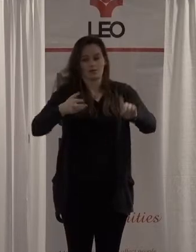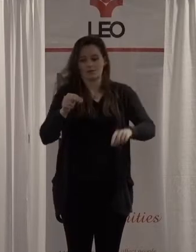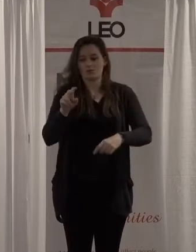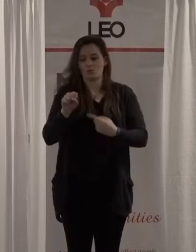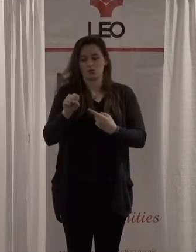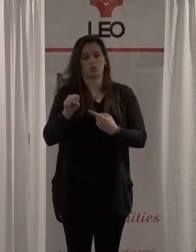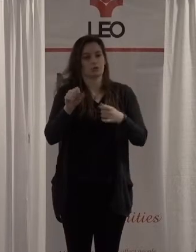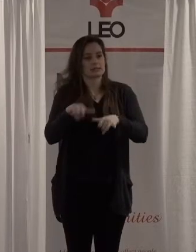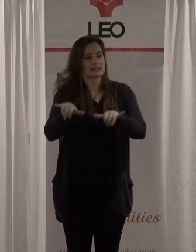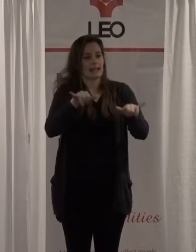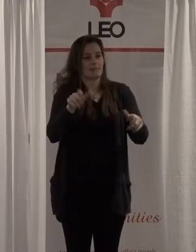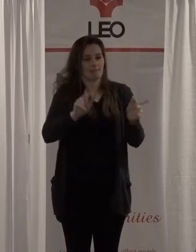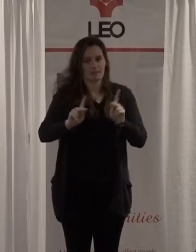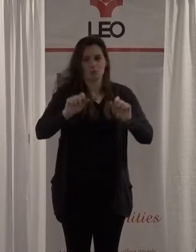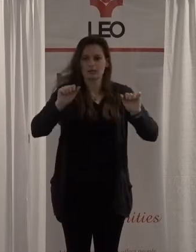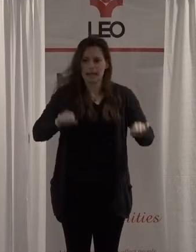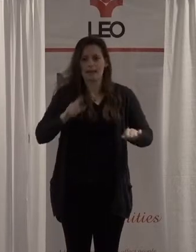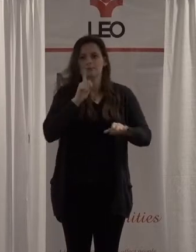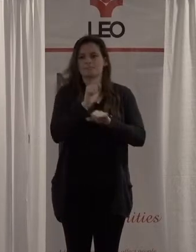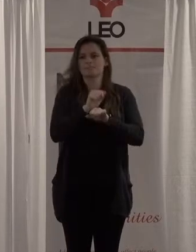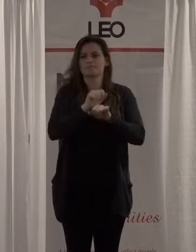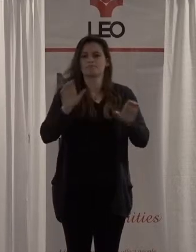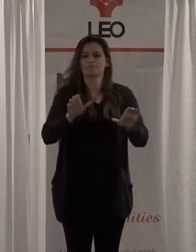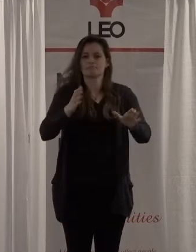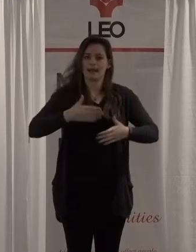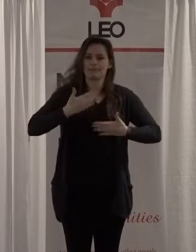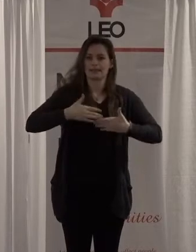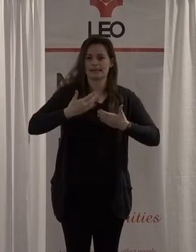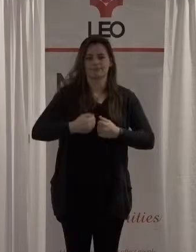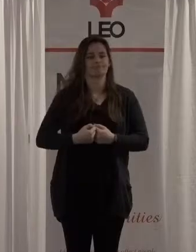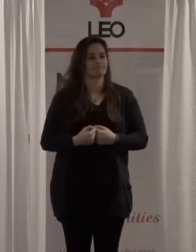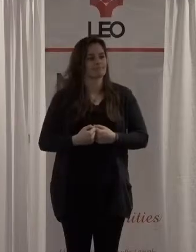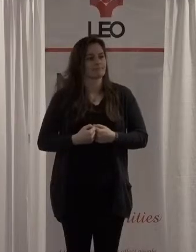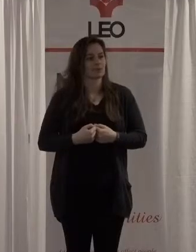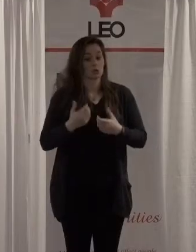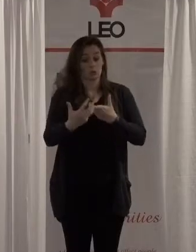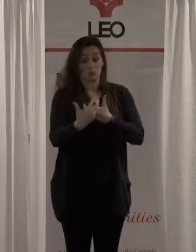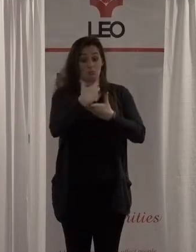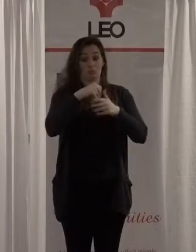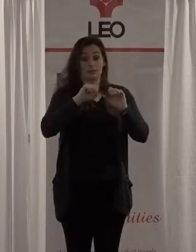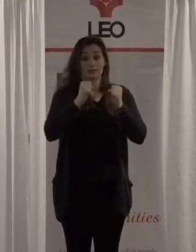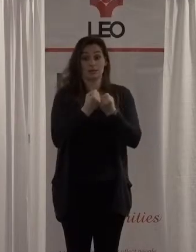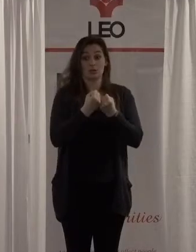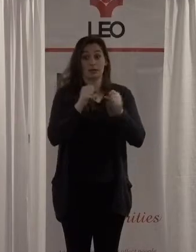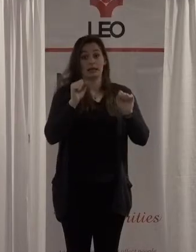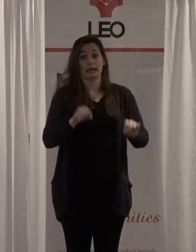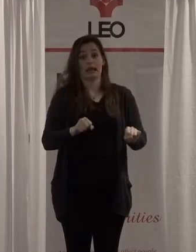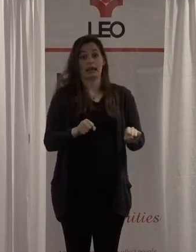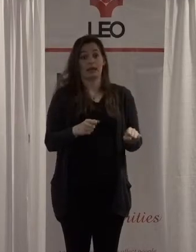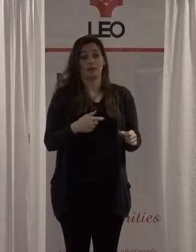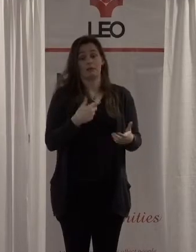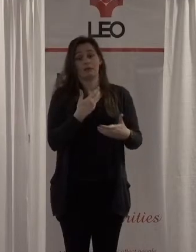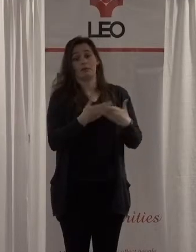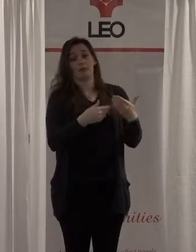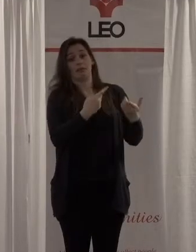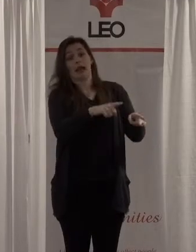WE KNOW AN INCLUSIVE SOCIETY DOESN'T HAPPEN BY ACCIDENT AND TAKES INTENTIONAL WORK, ESPECIALLY IN TODAY'S TIME,